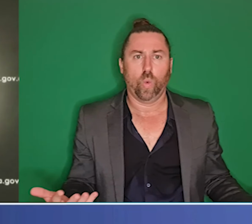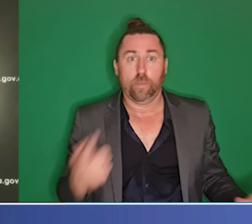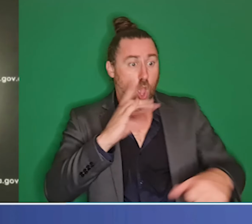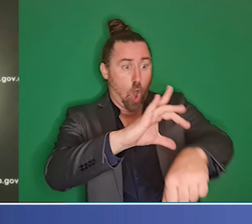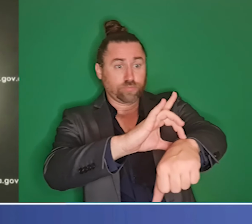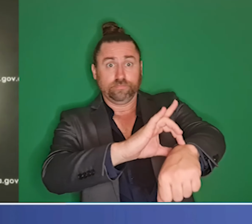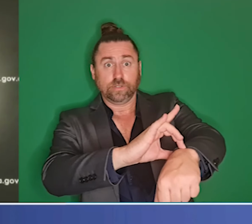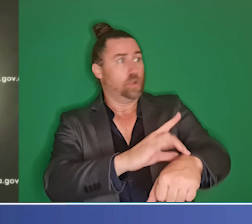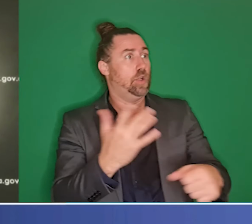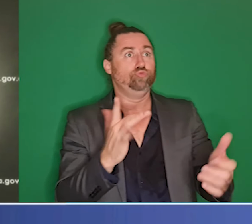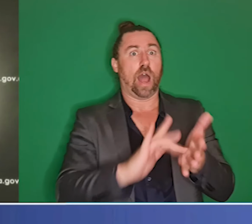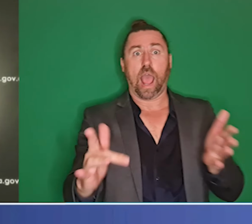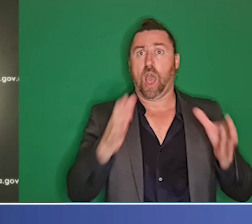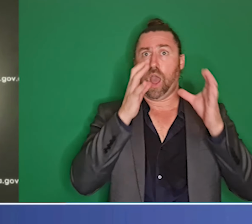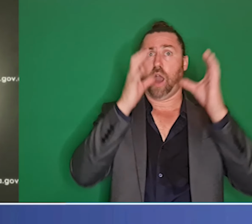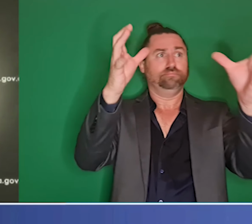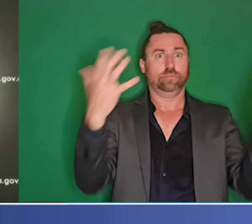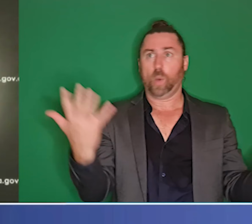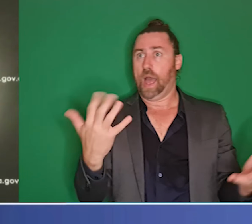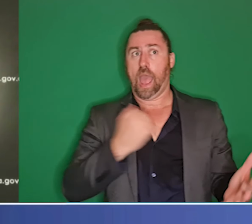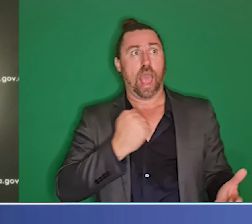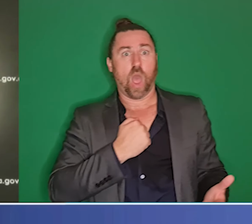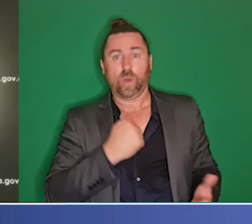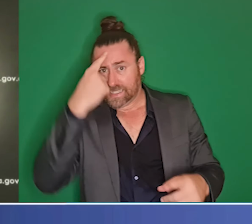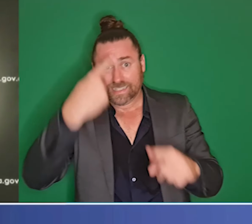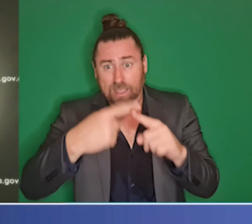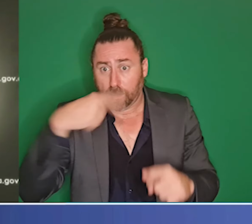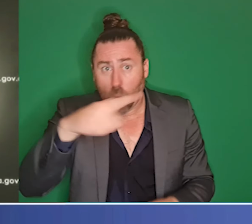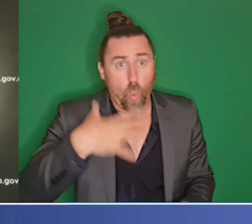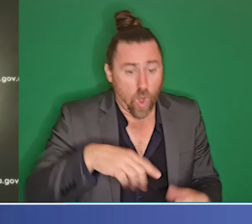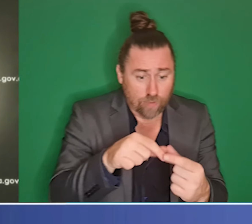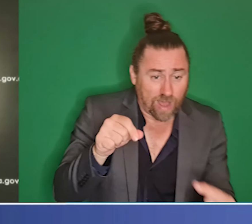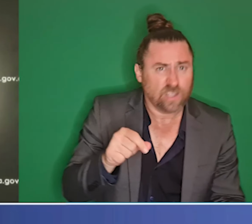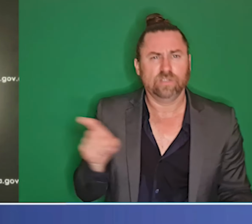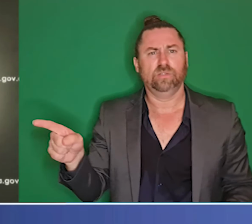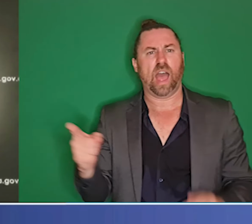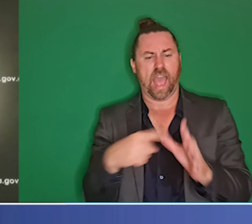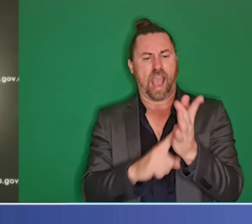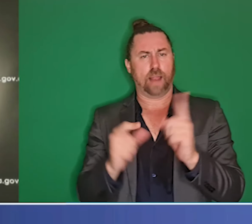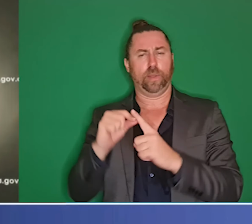from those that are sick, and from close contacts and critical industries.